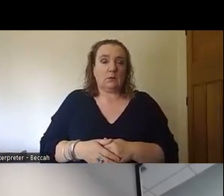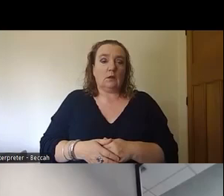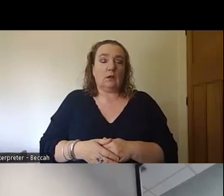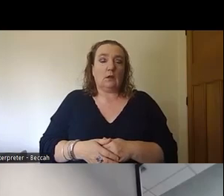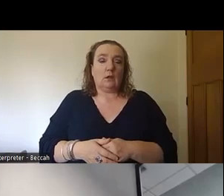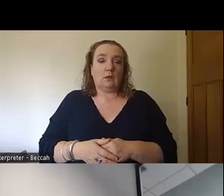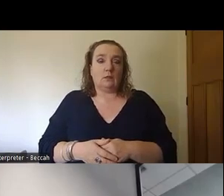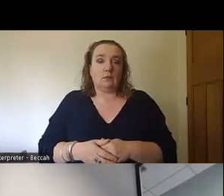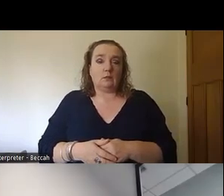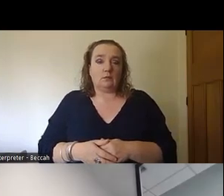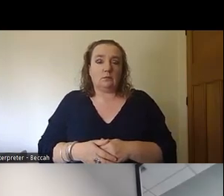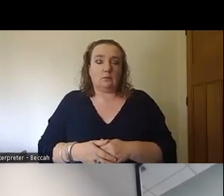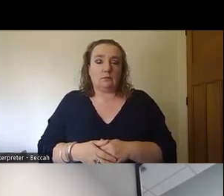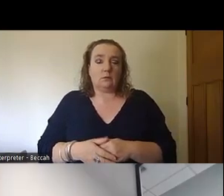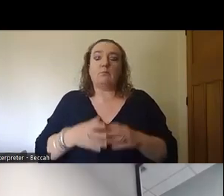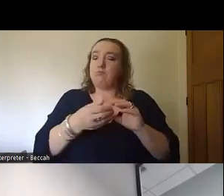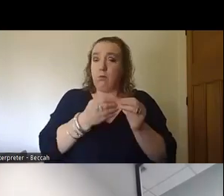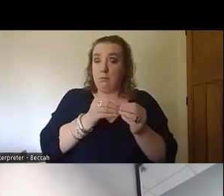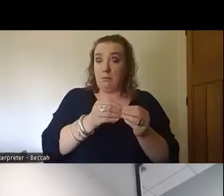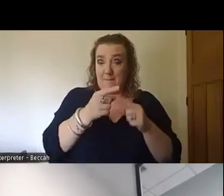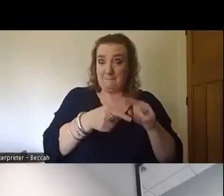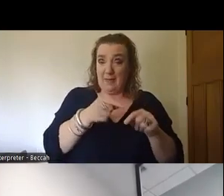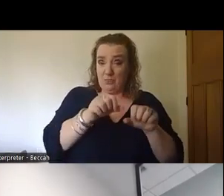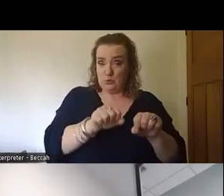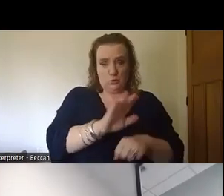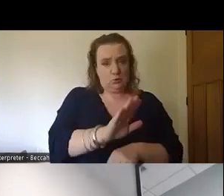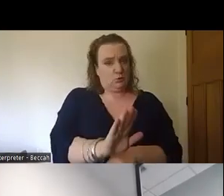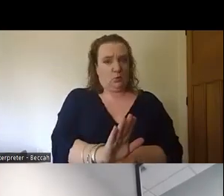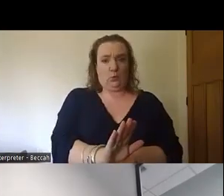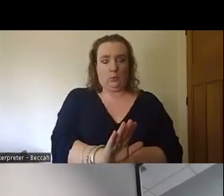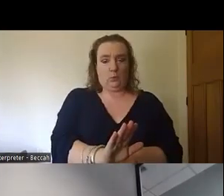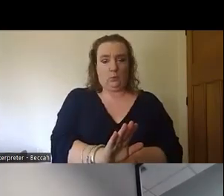And this has been a really important focus to shift away